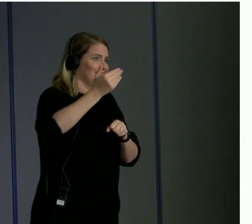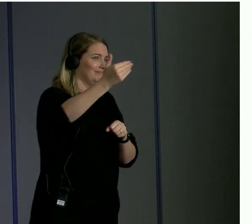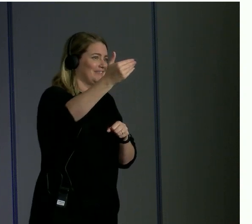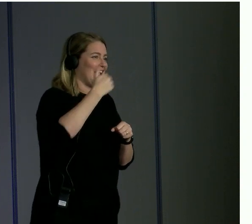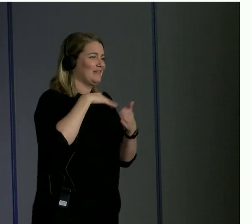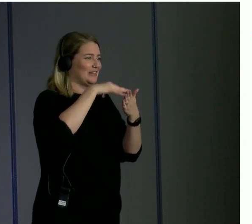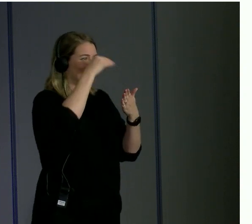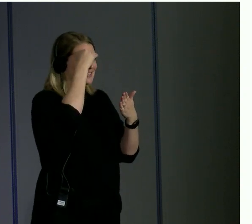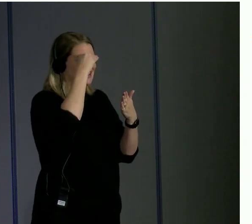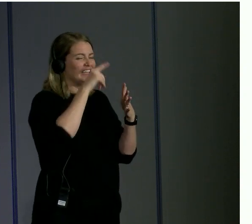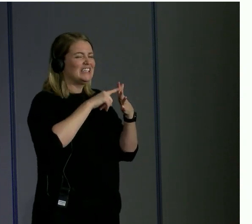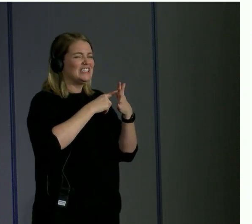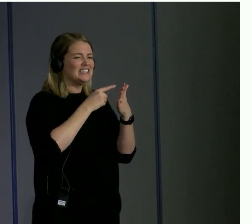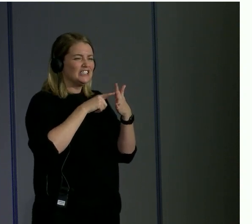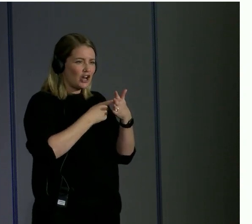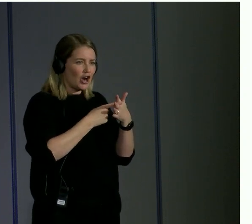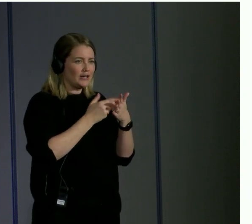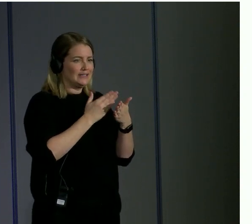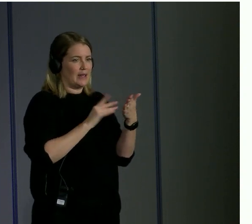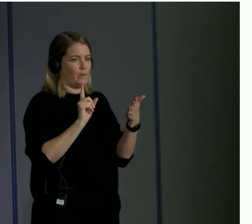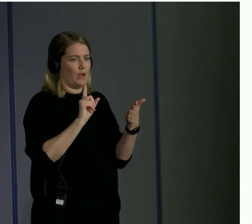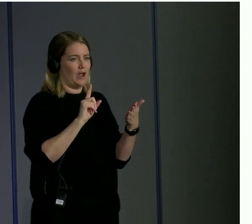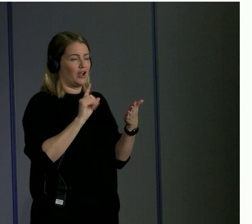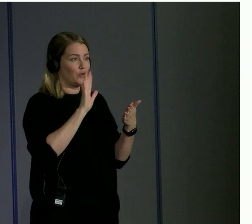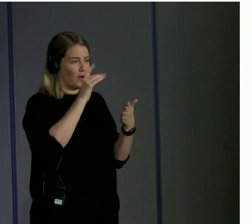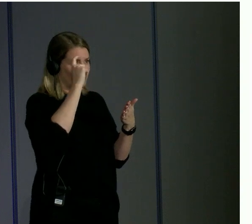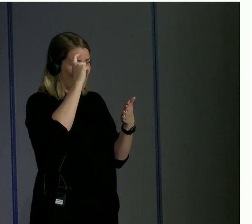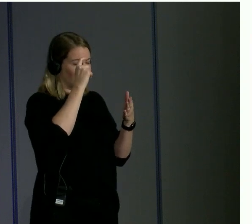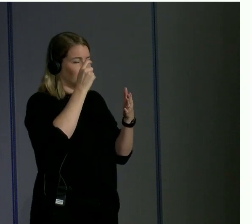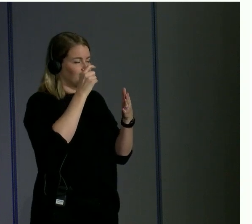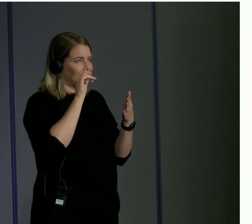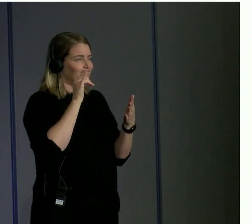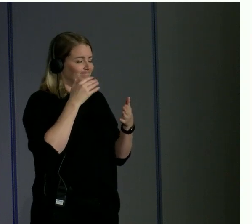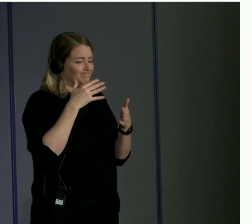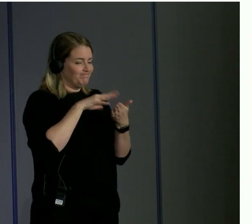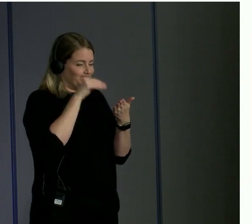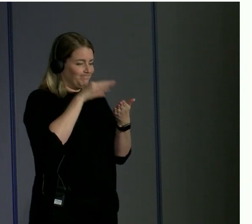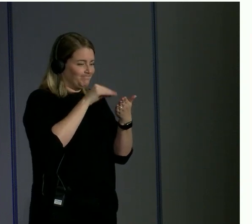Start somewhere. Build your knowledge. But realize it's a journey. But you want to ask yourself,